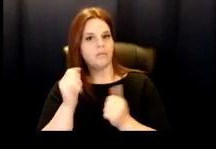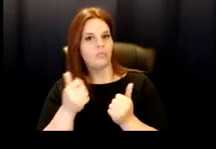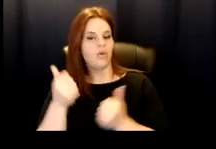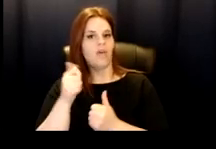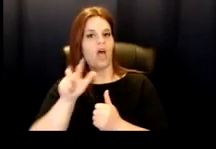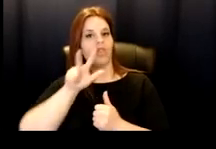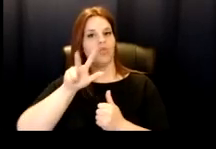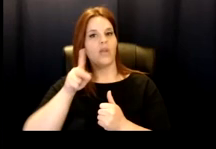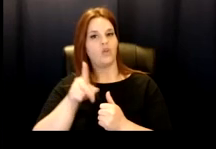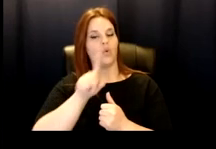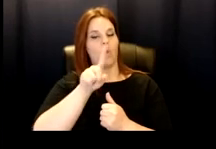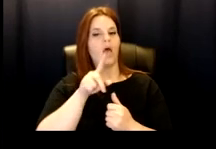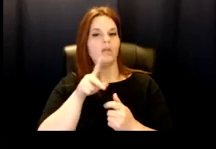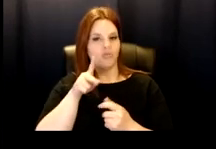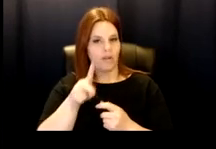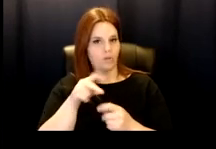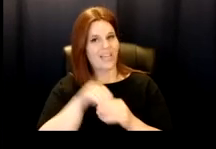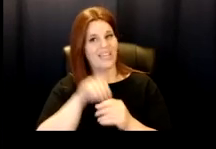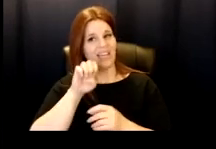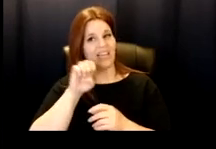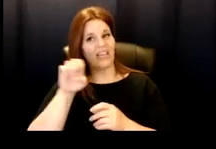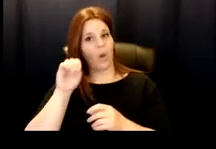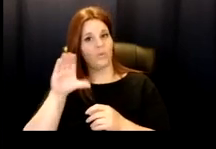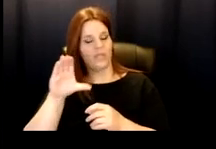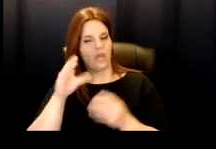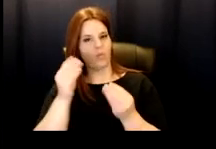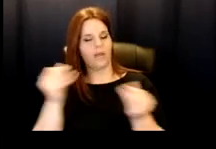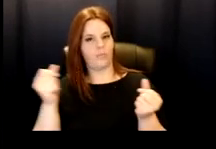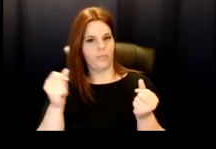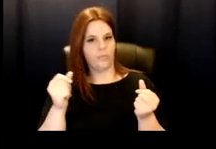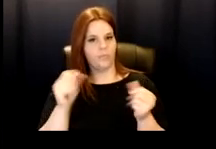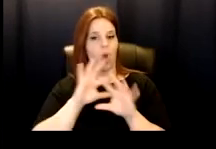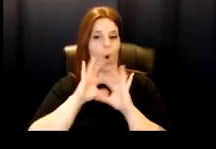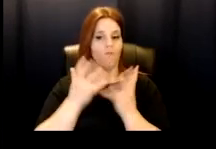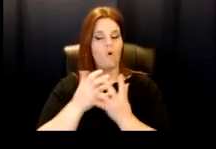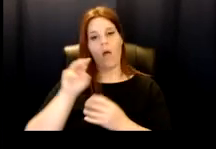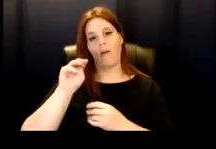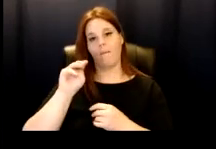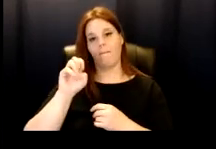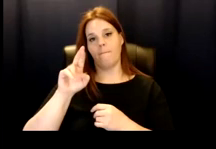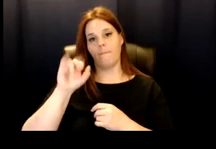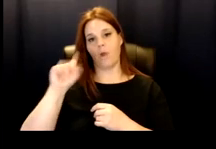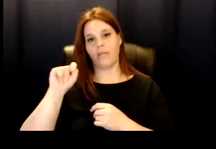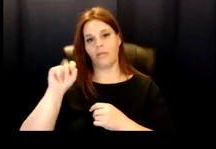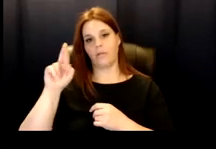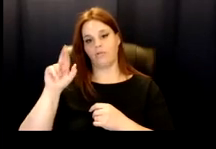EEOC case resolutions. The overall merit rate, that is the rate of findings that discrimination